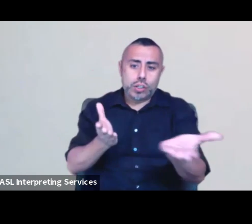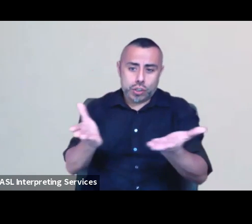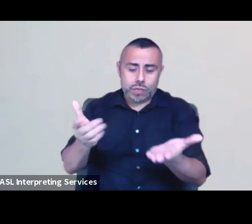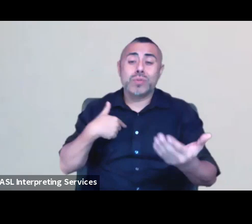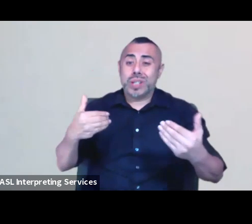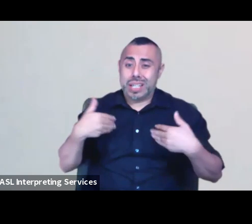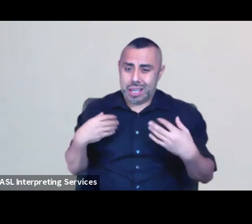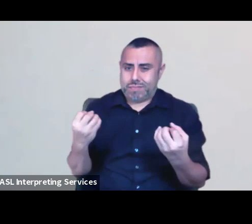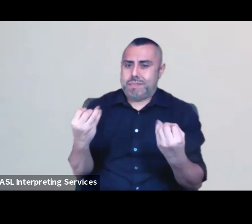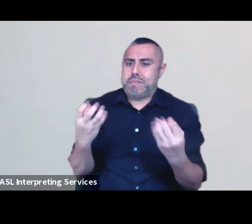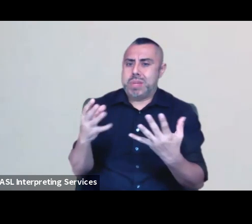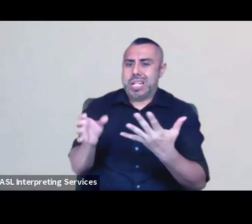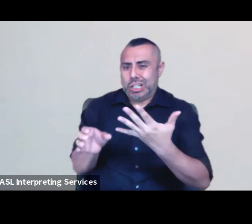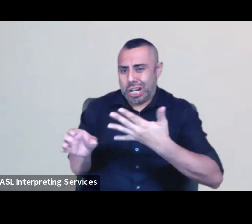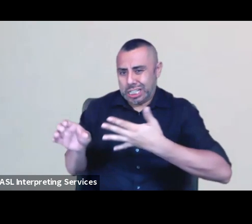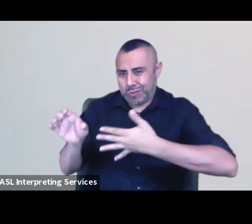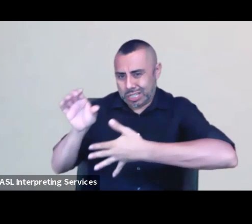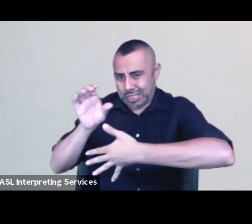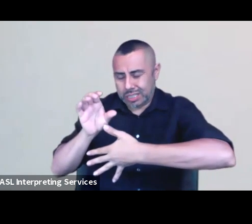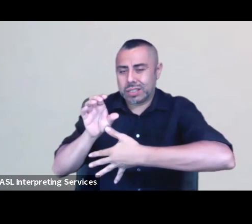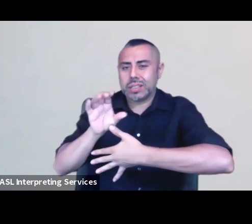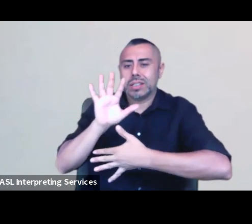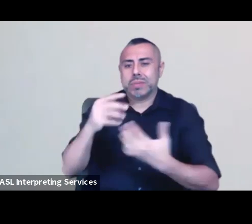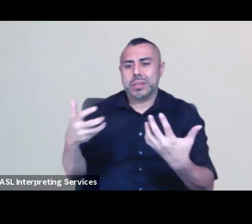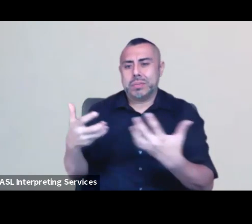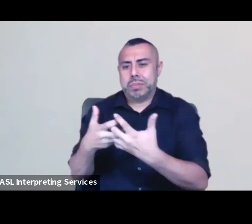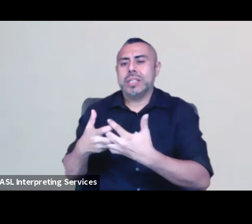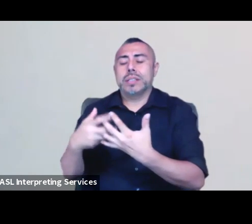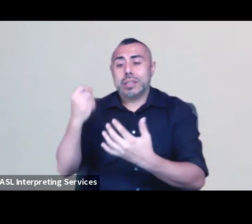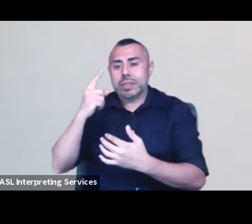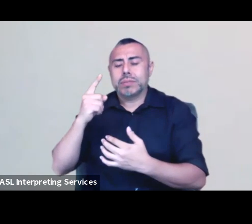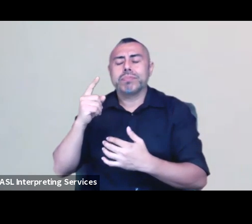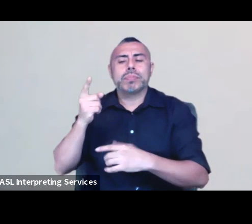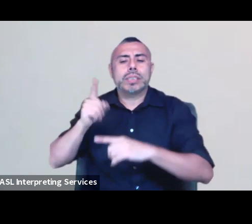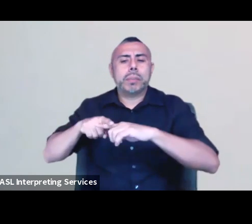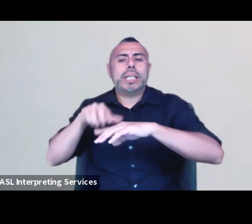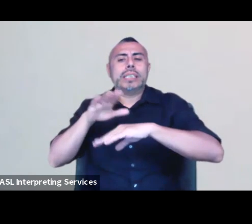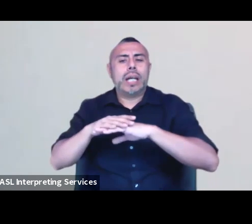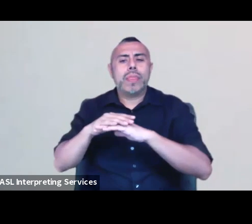regarding the composition of our grant review panels but if you would like to learn more,